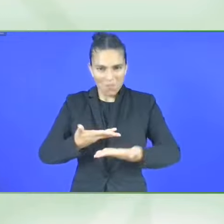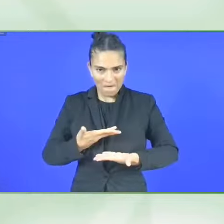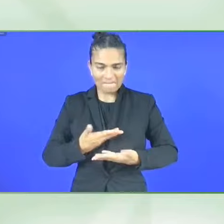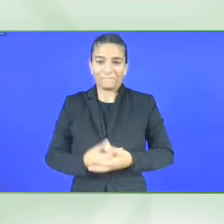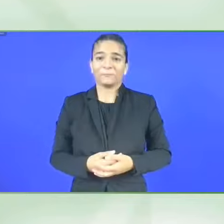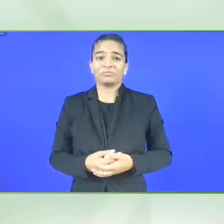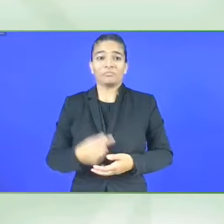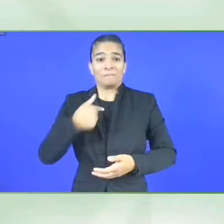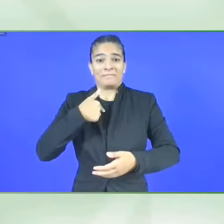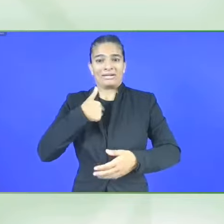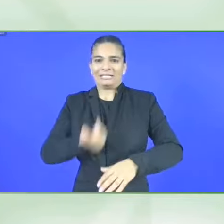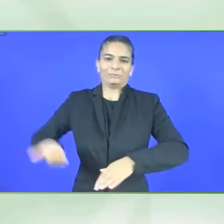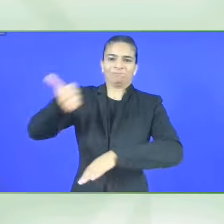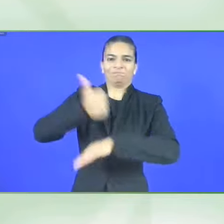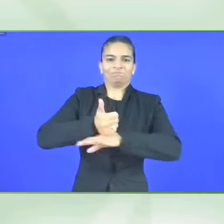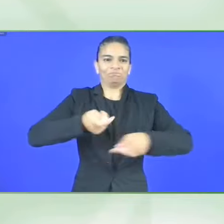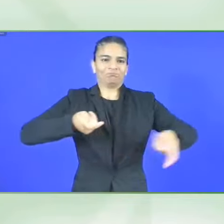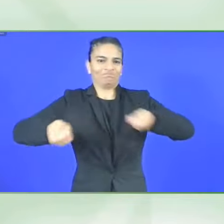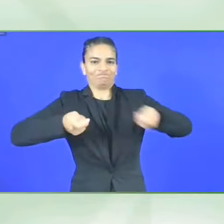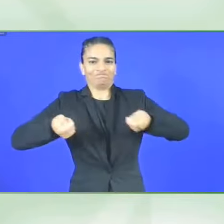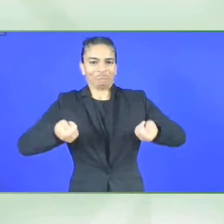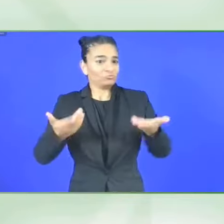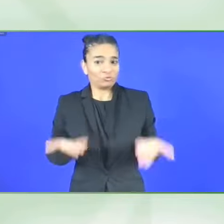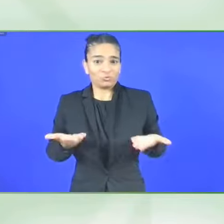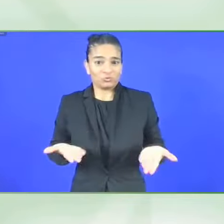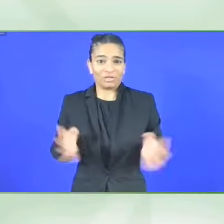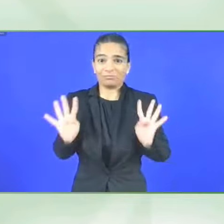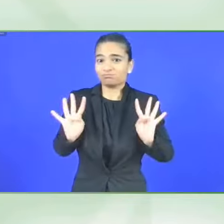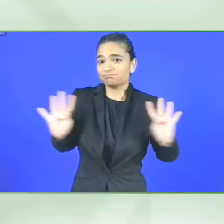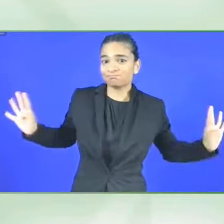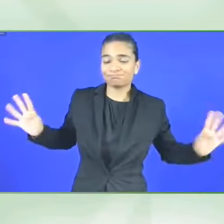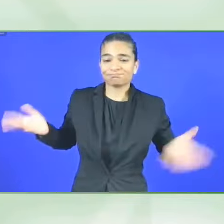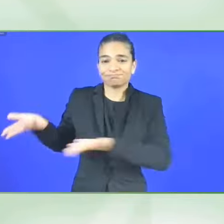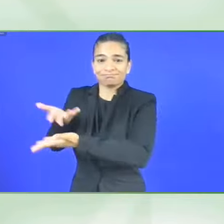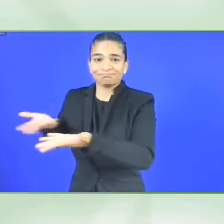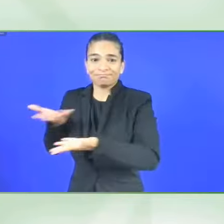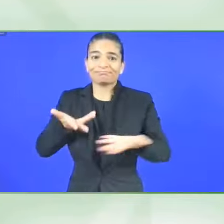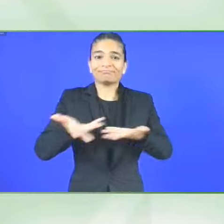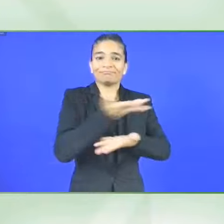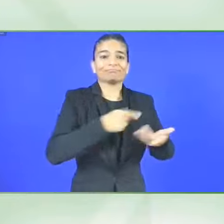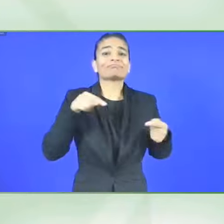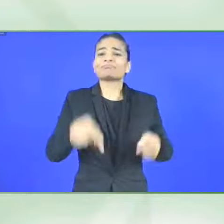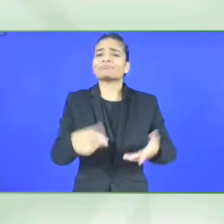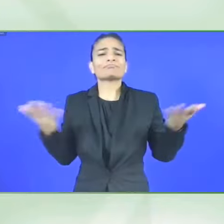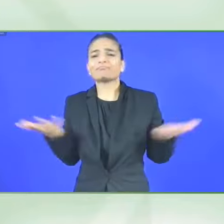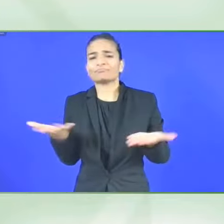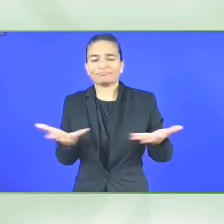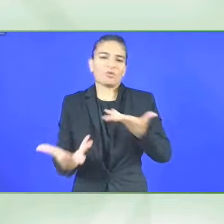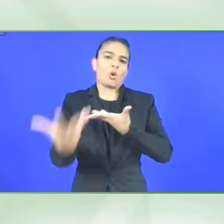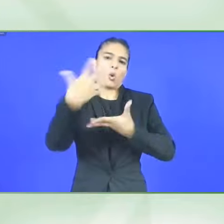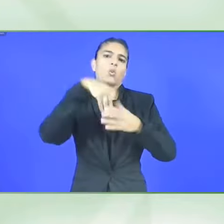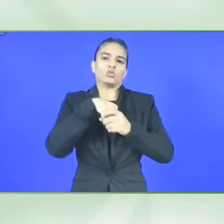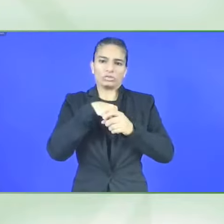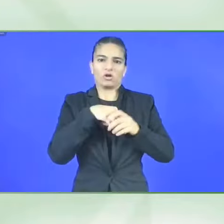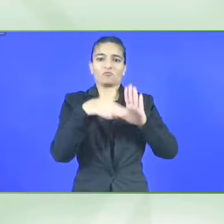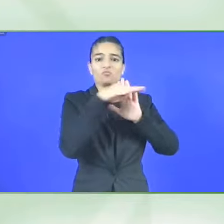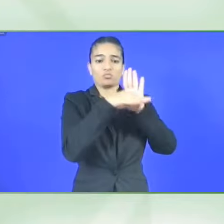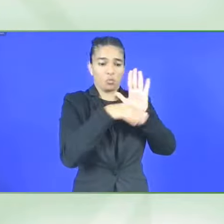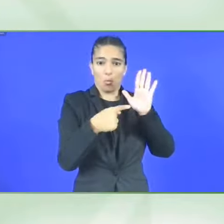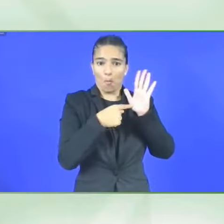is called inclusive programs in arts, dance, and music for youth.